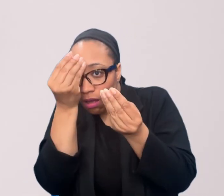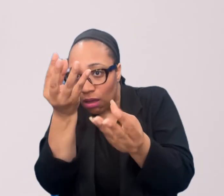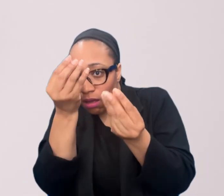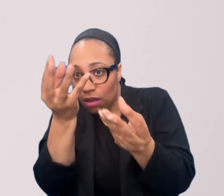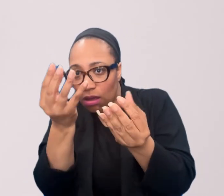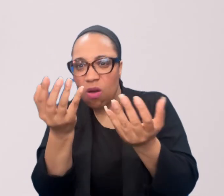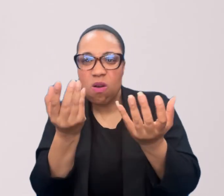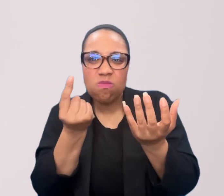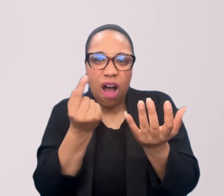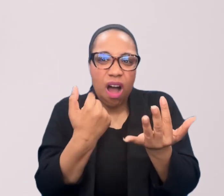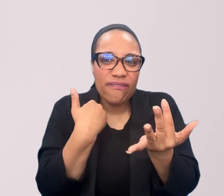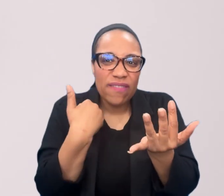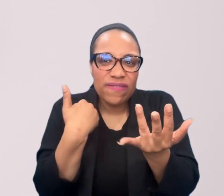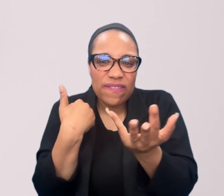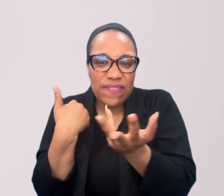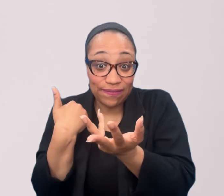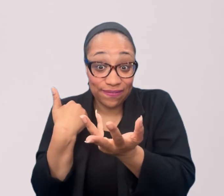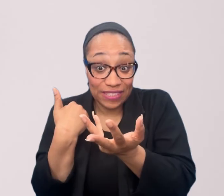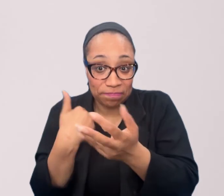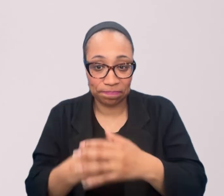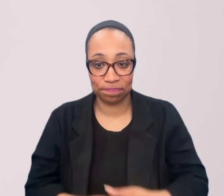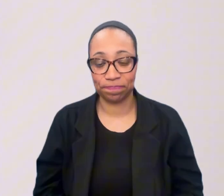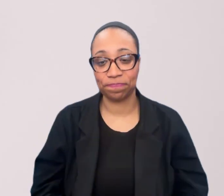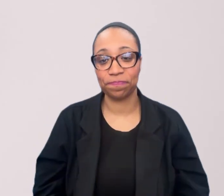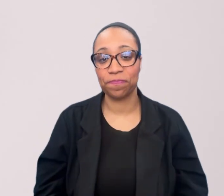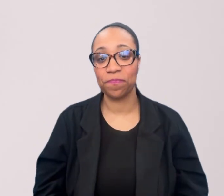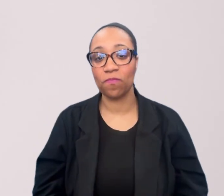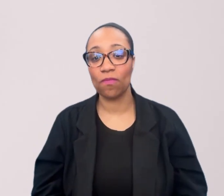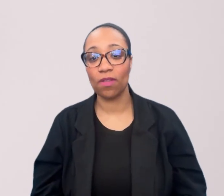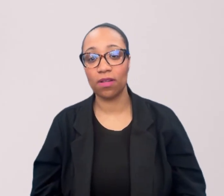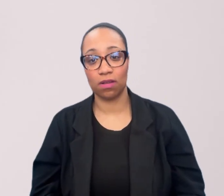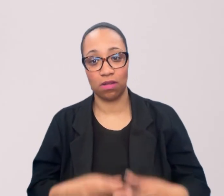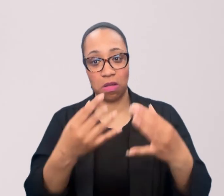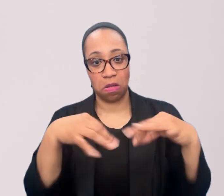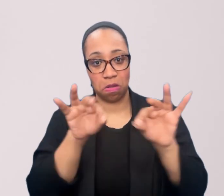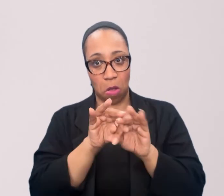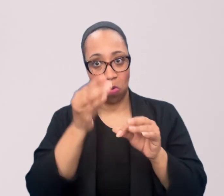pumping we're going to go through each one but it is important to note that you're going to use what